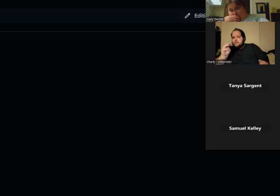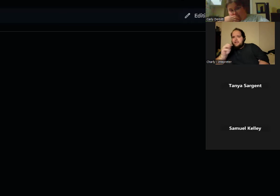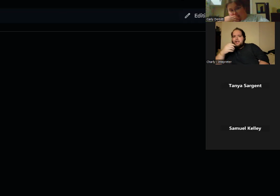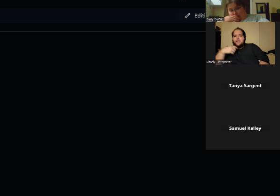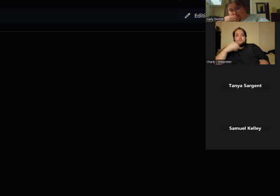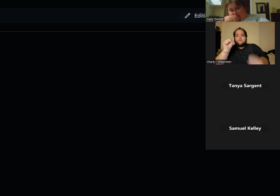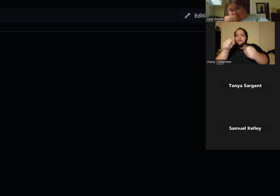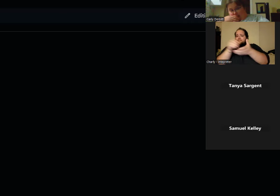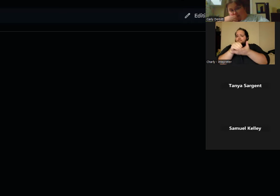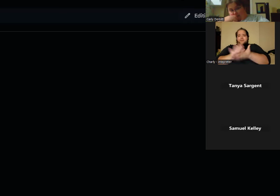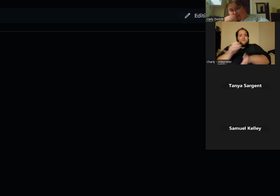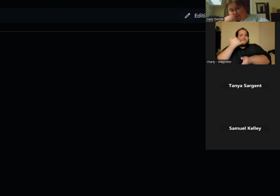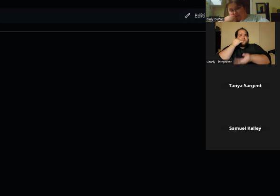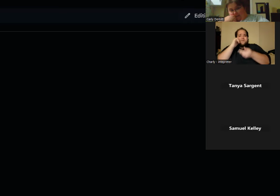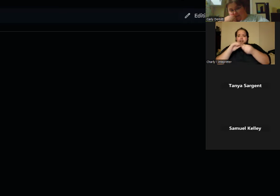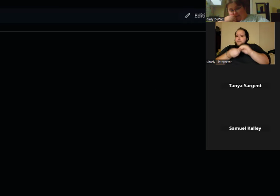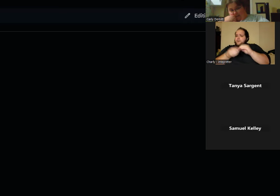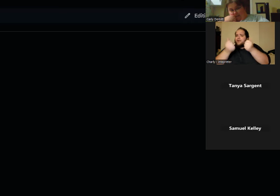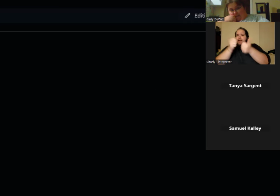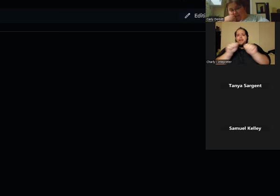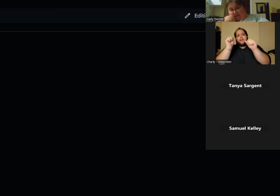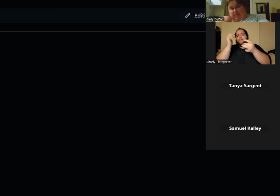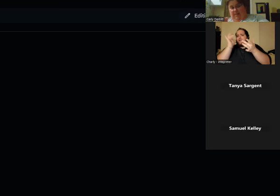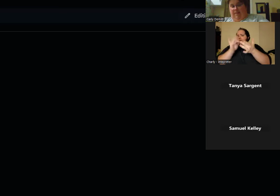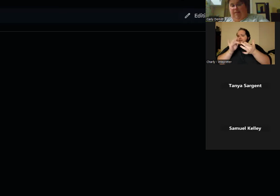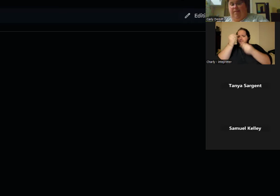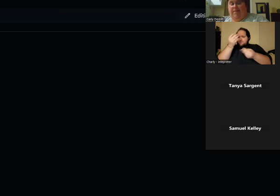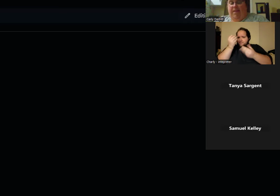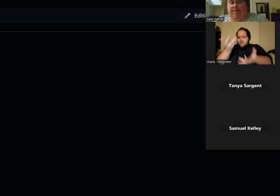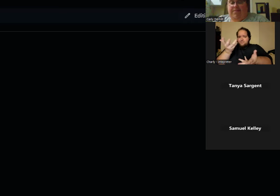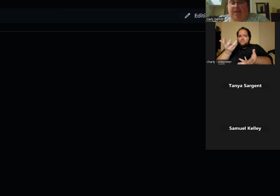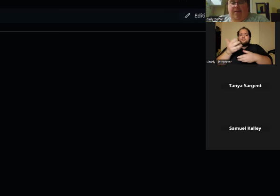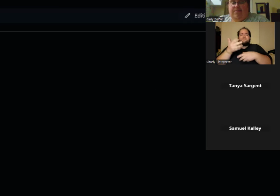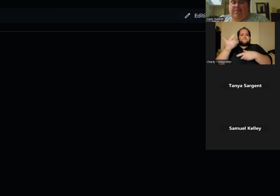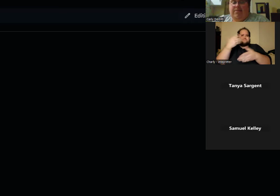information that you need to put. In that, you can put that there.